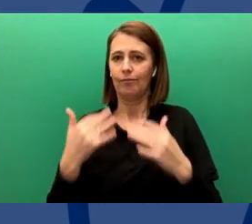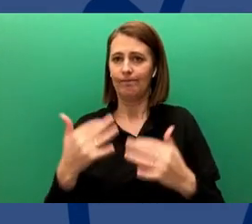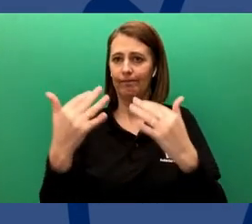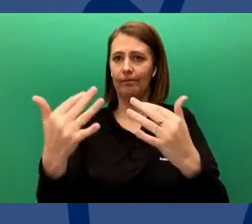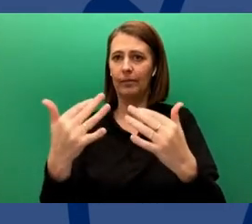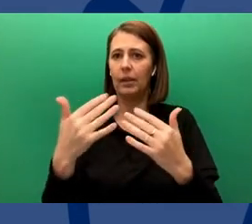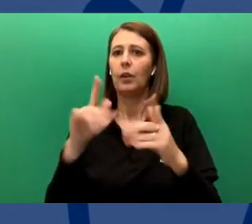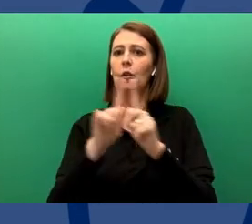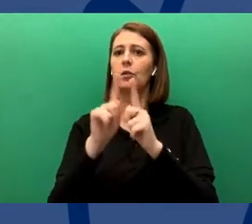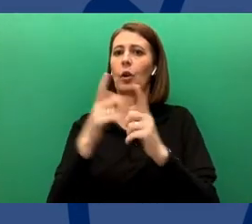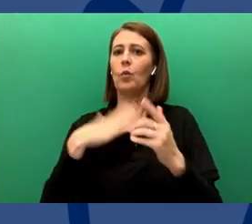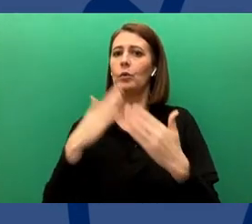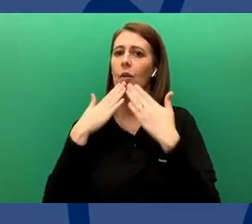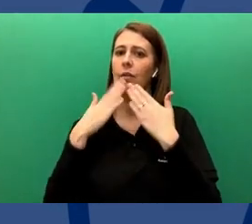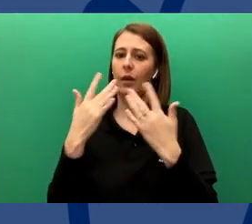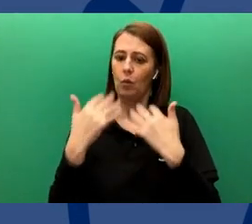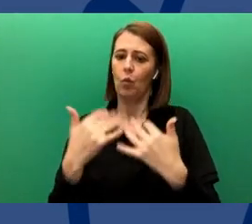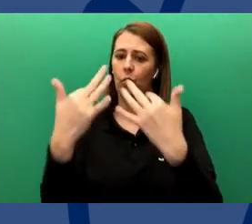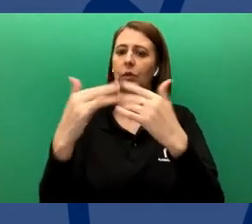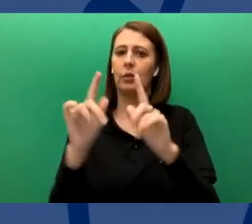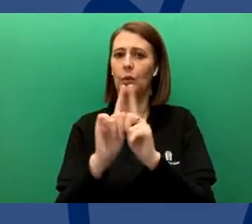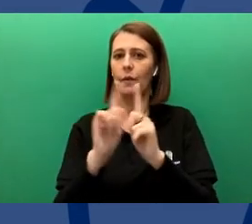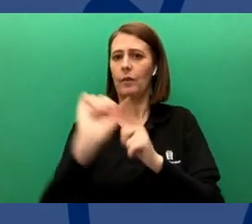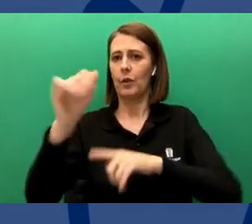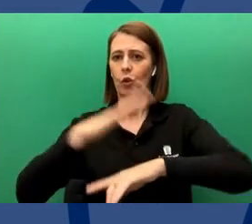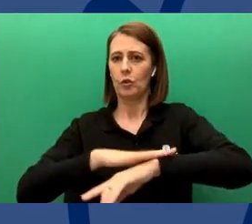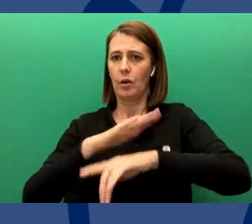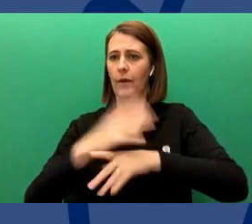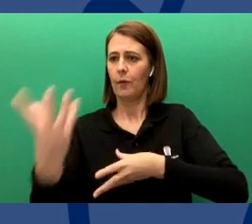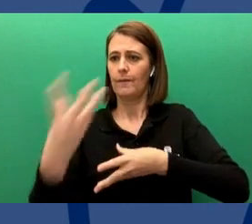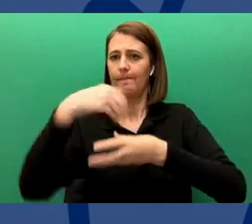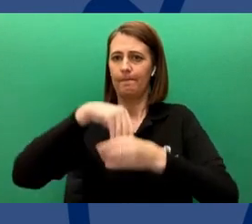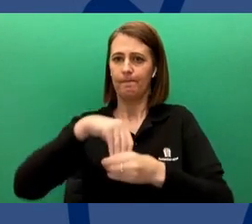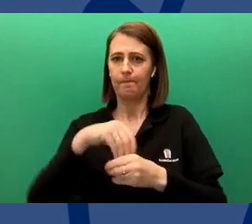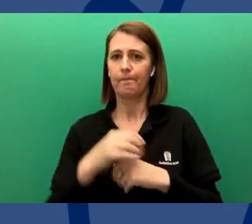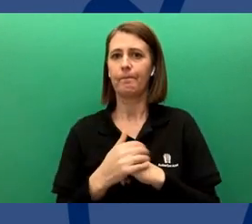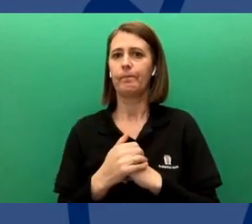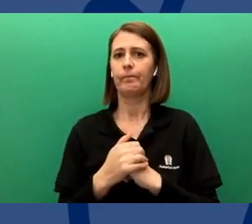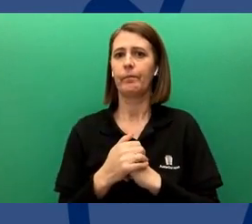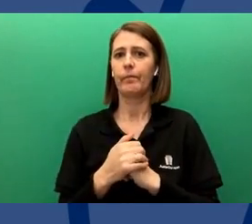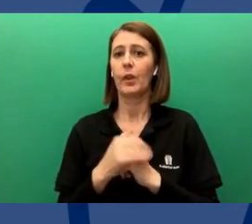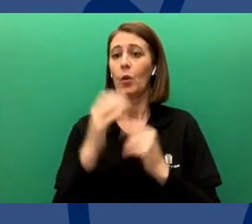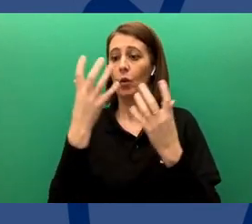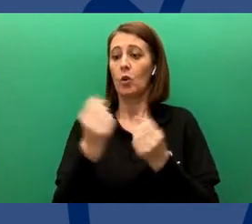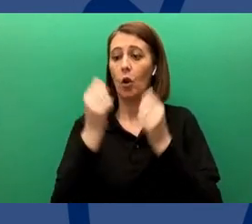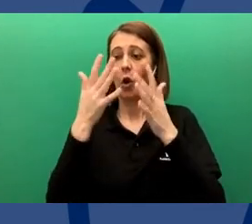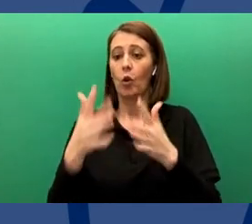for their time and for joining us. We did get a lot of questions that we probably didn't